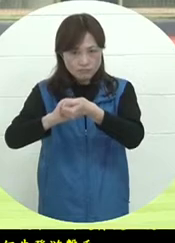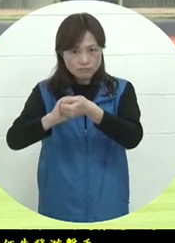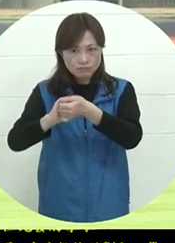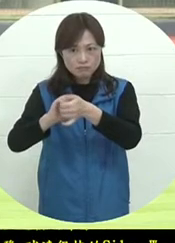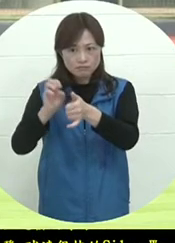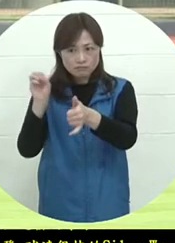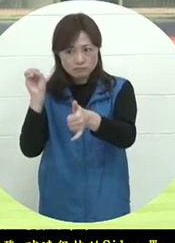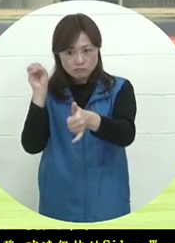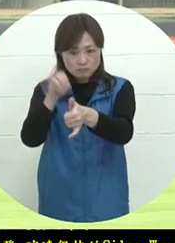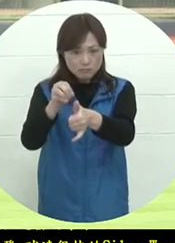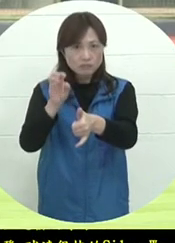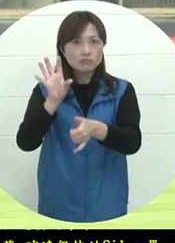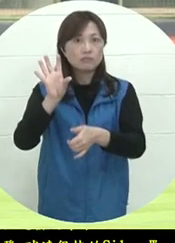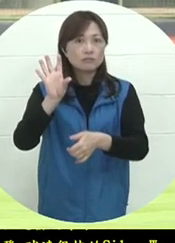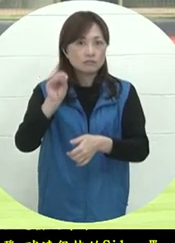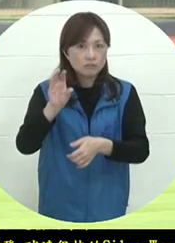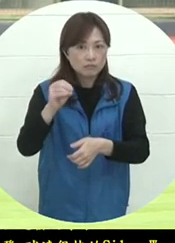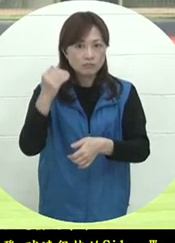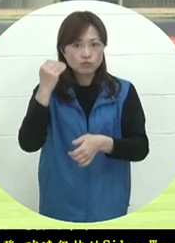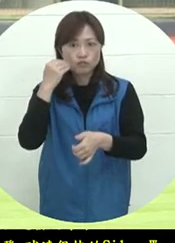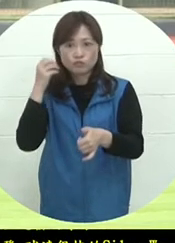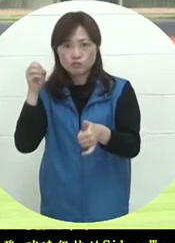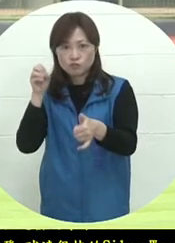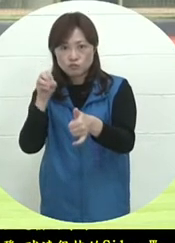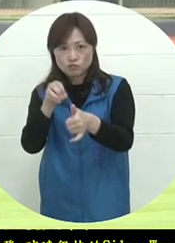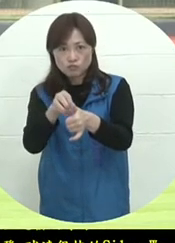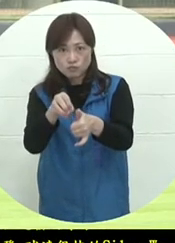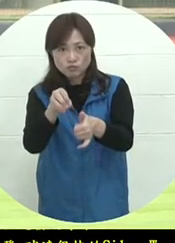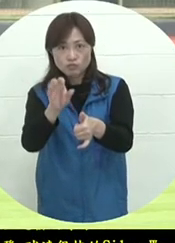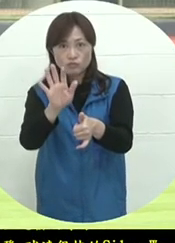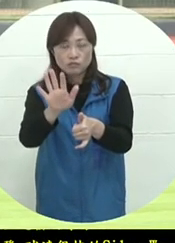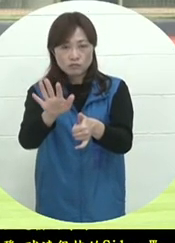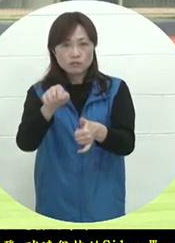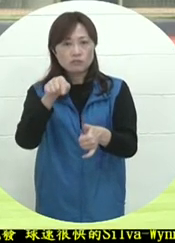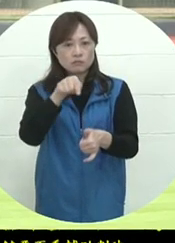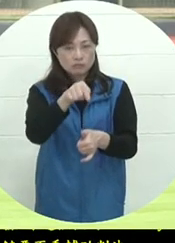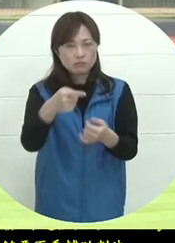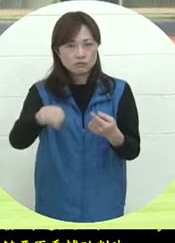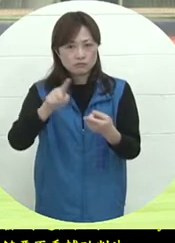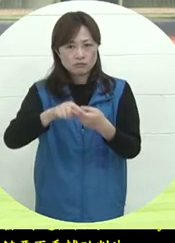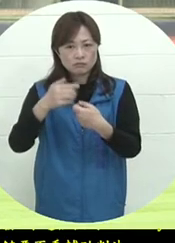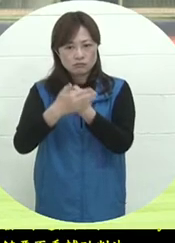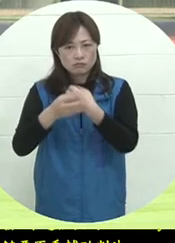If it is a touching ball, if it is inserted into the body , then he is a walk. The result is the same